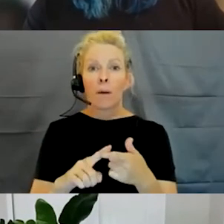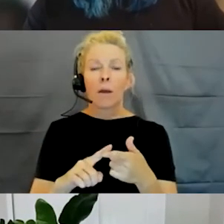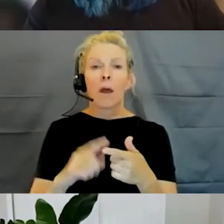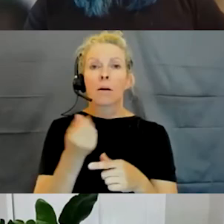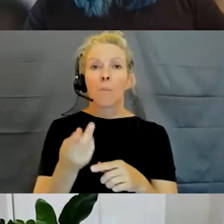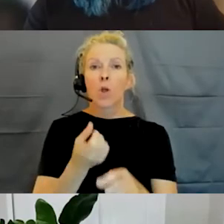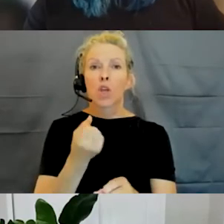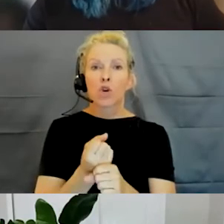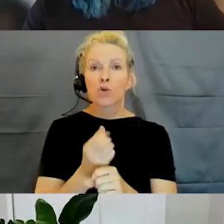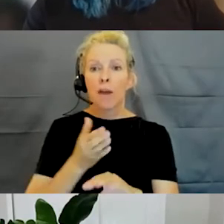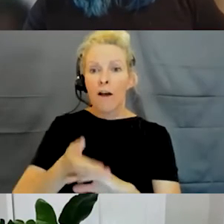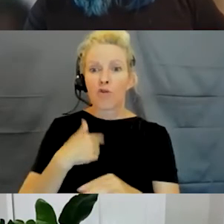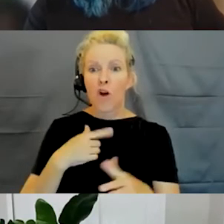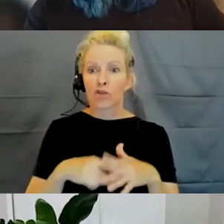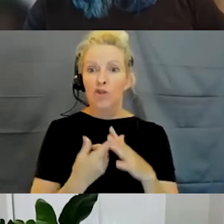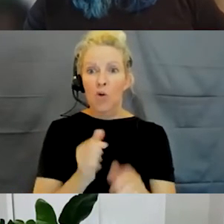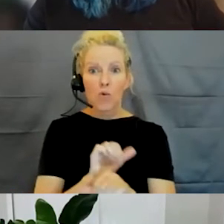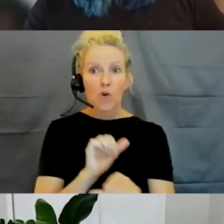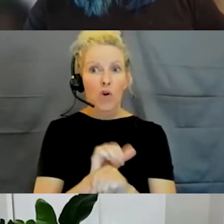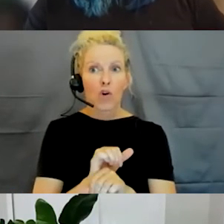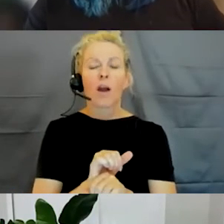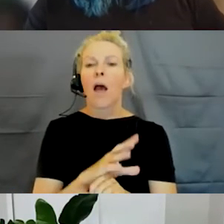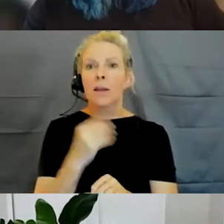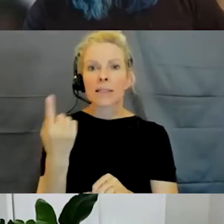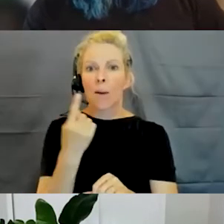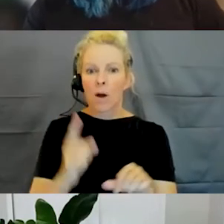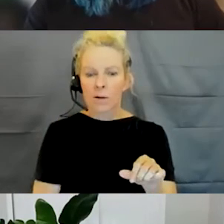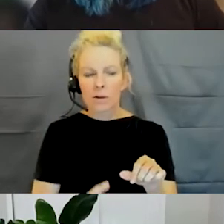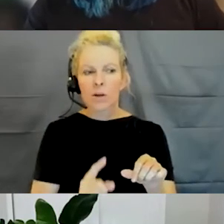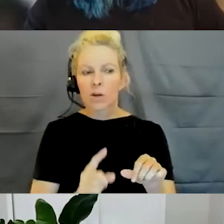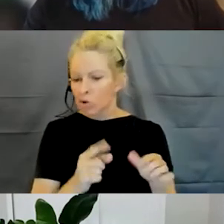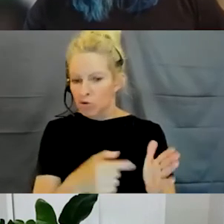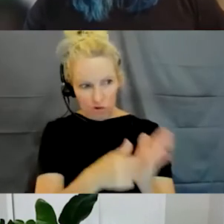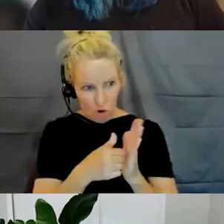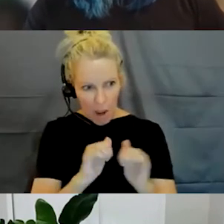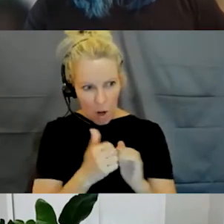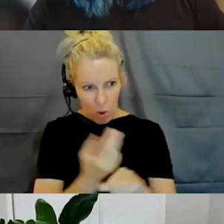up intact and someone showed how to use it just like you did and it was like mind-blowing,